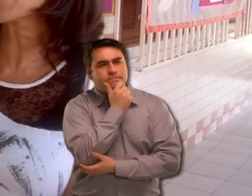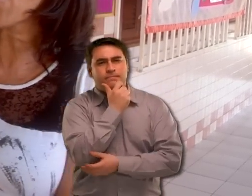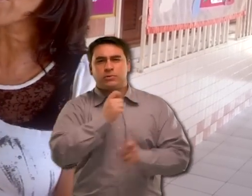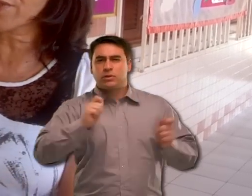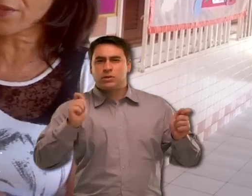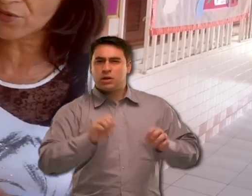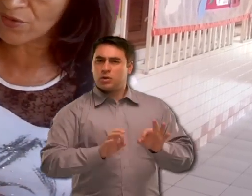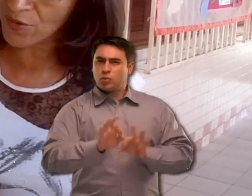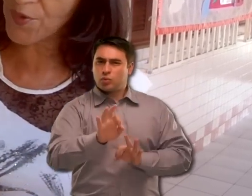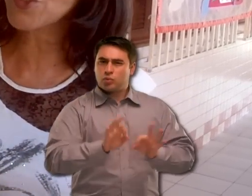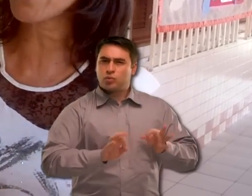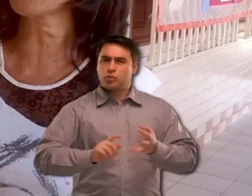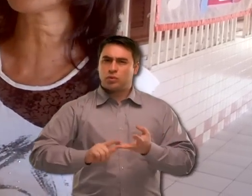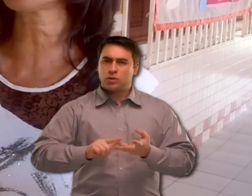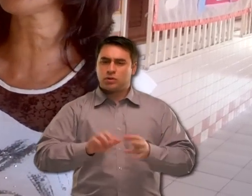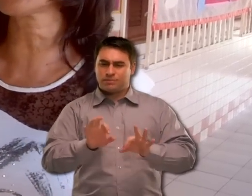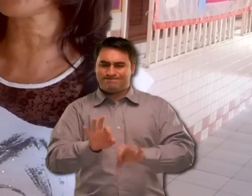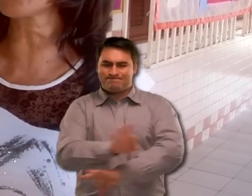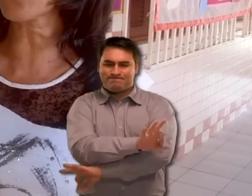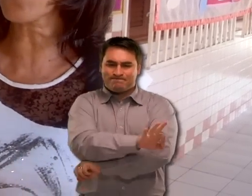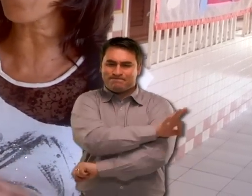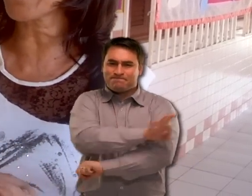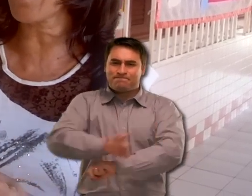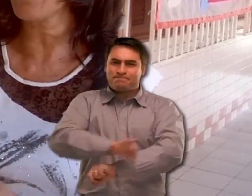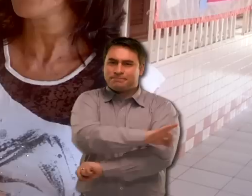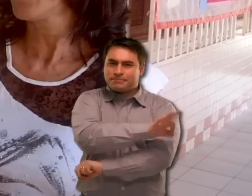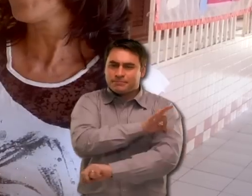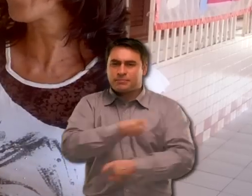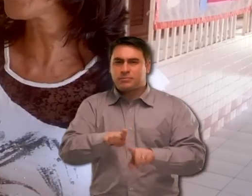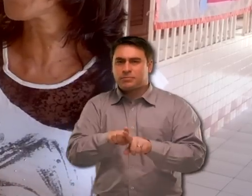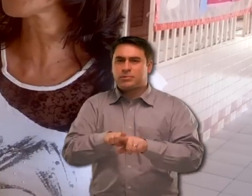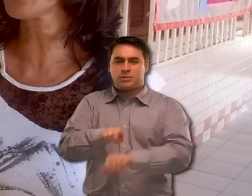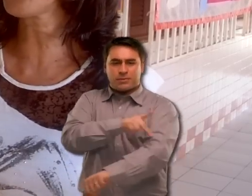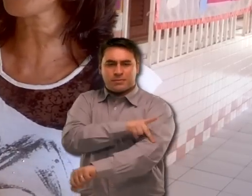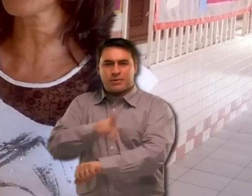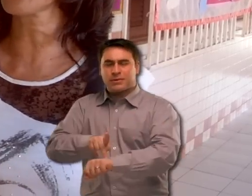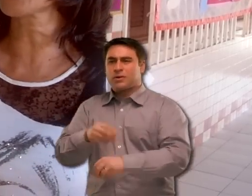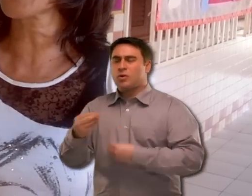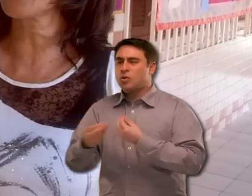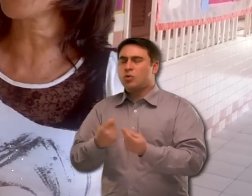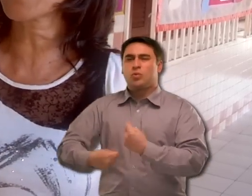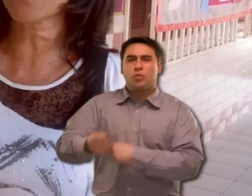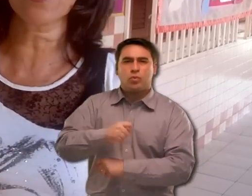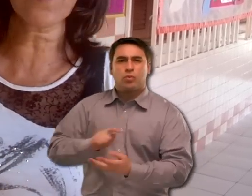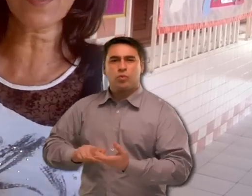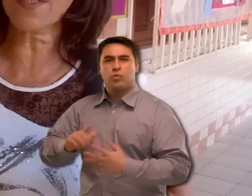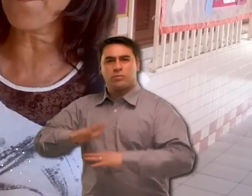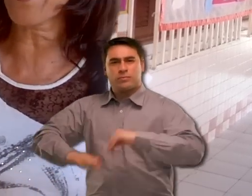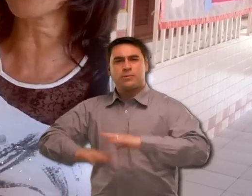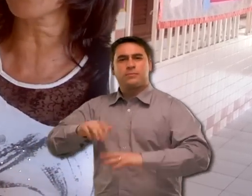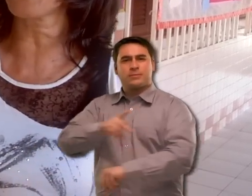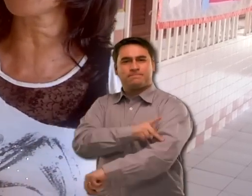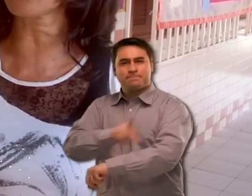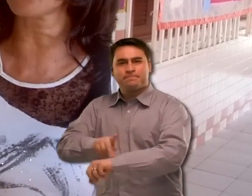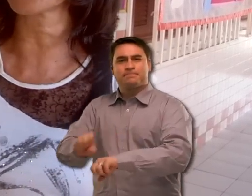not just in the architectural project, but also in our pedagogical organization and administration as well as our pedagogical practice